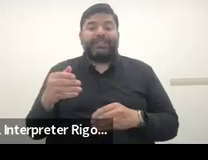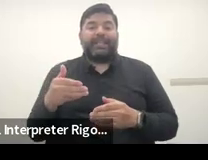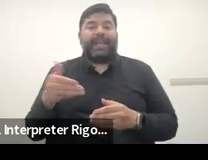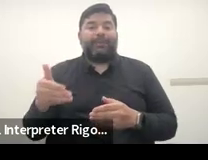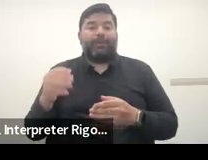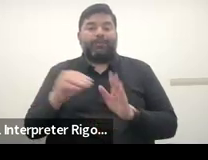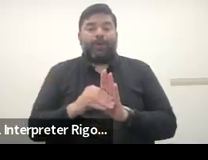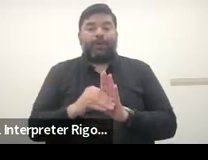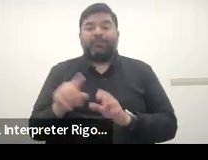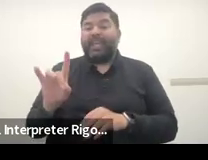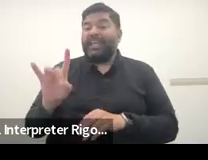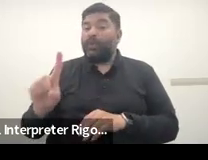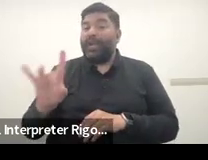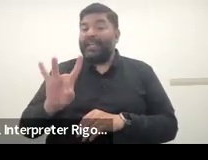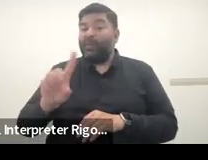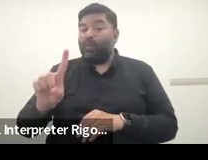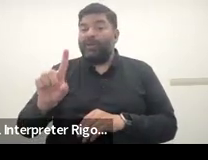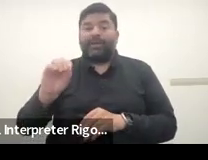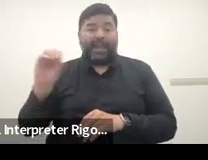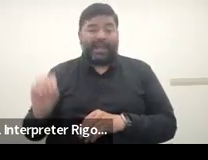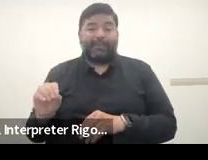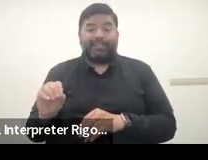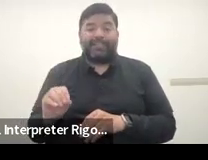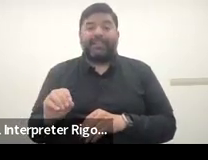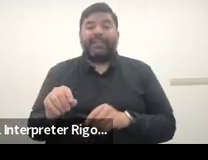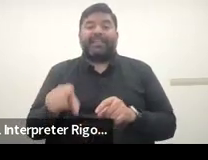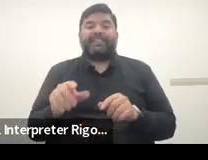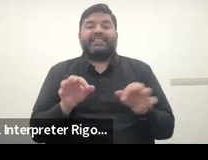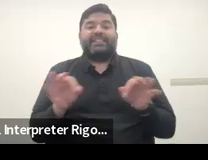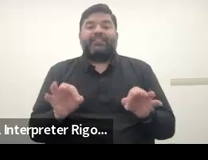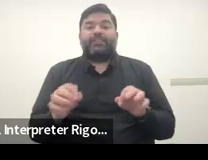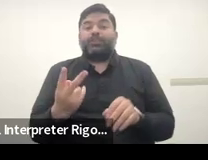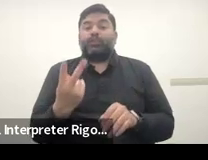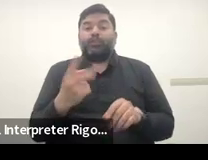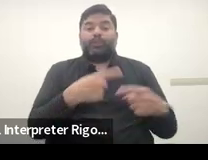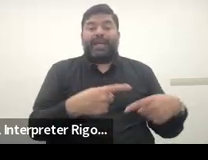And here, the [distance] between two signs—or two sets of phonemes in this case—